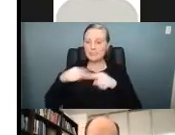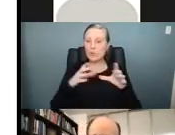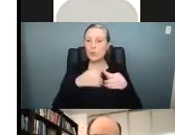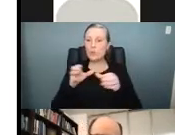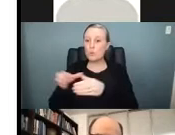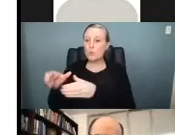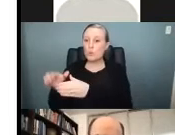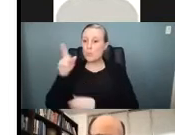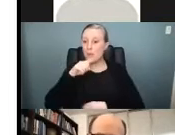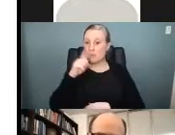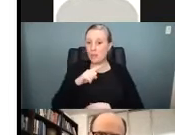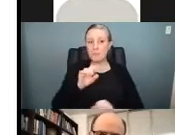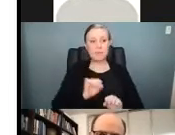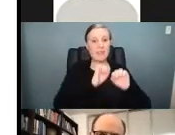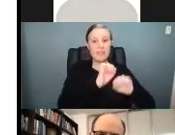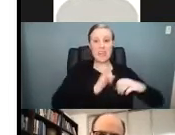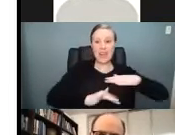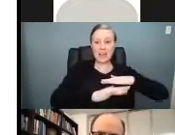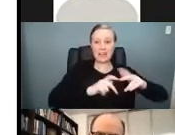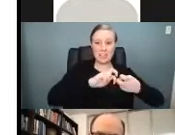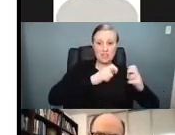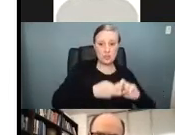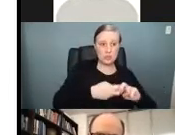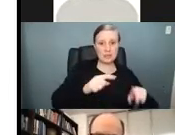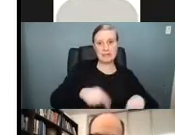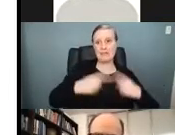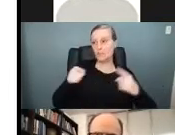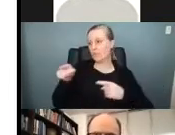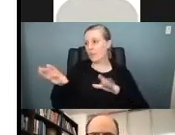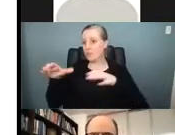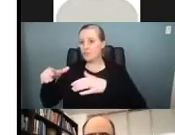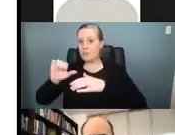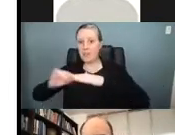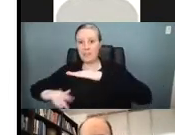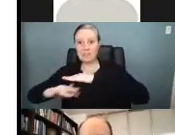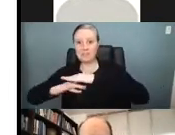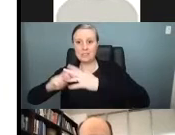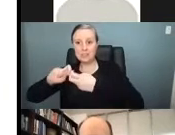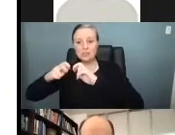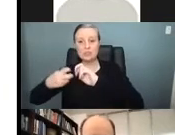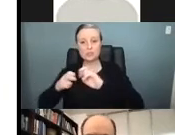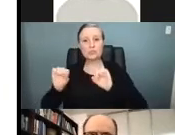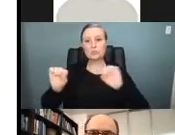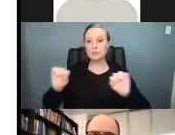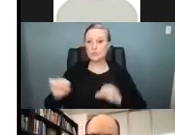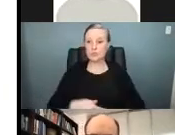maybe a different mix of these sorts of these sorts of problems helps us get at what sorts